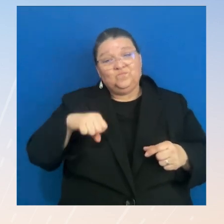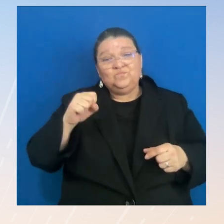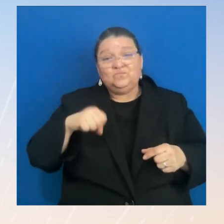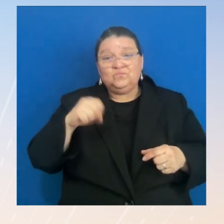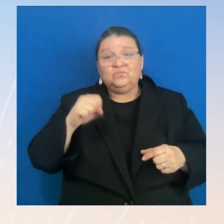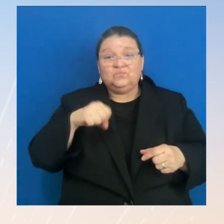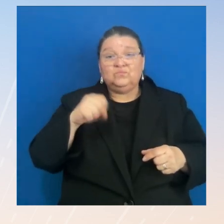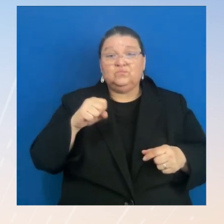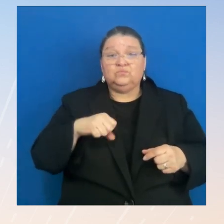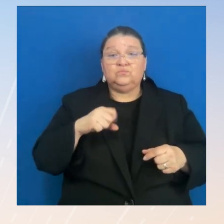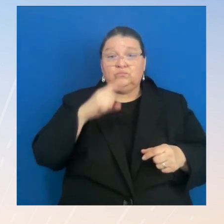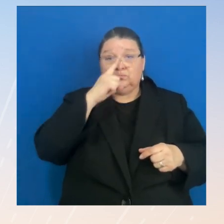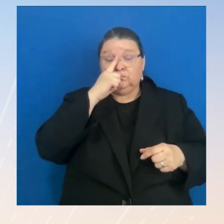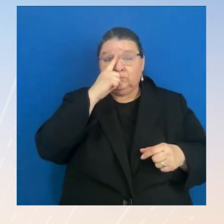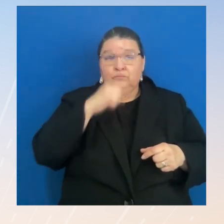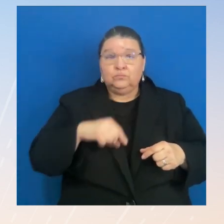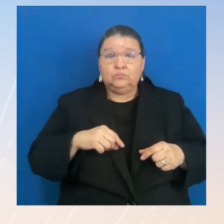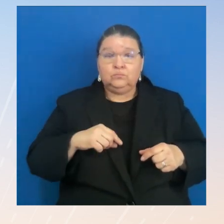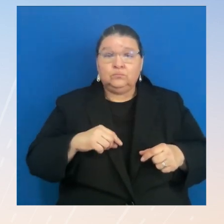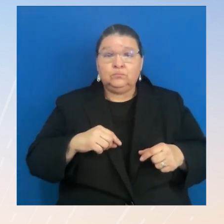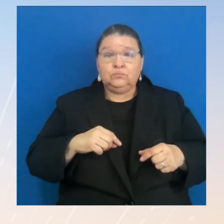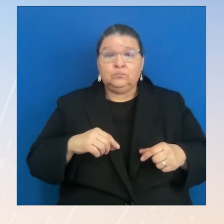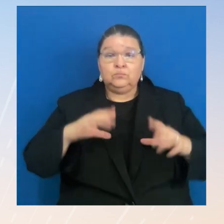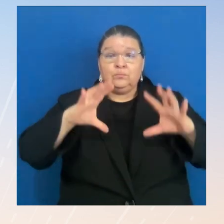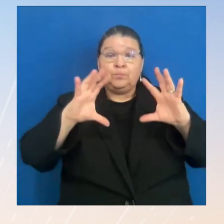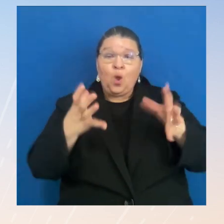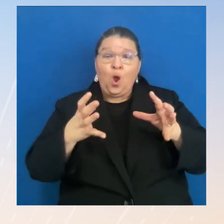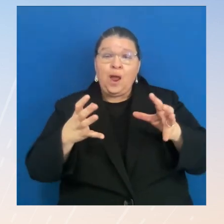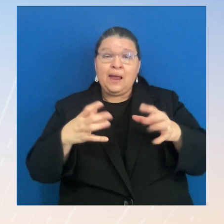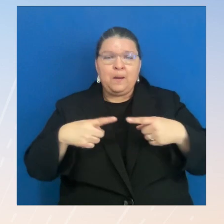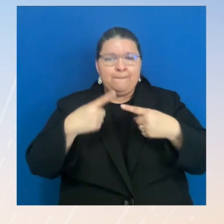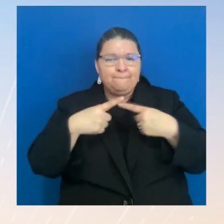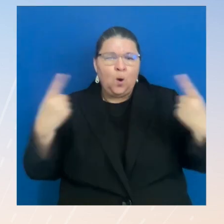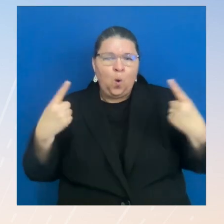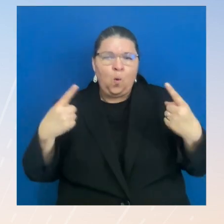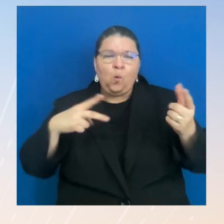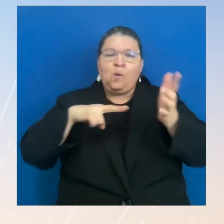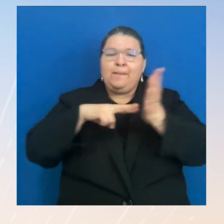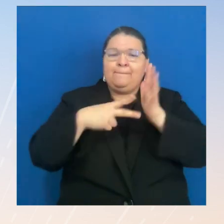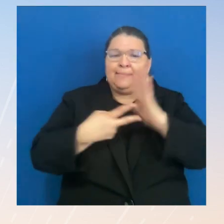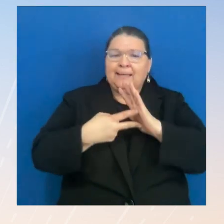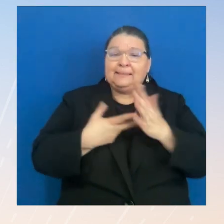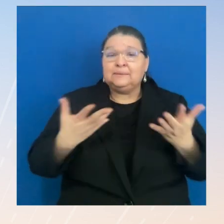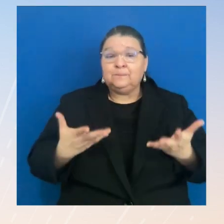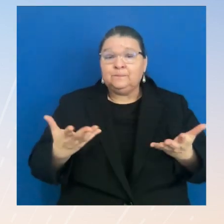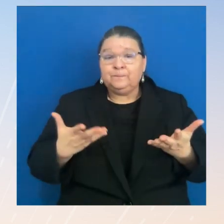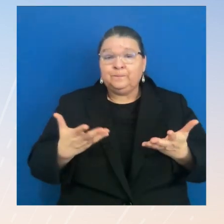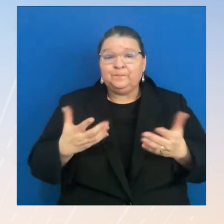of what moved forward. Right? I don't know that that opposition has changed at this point in time.